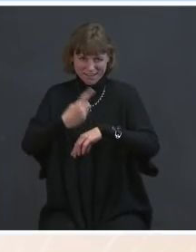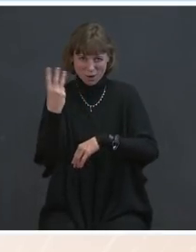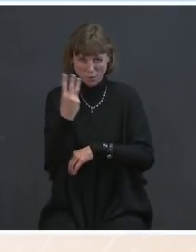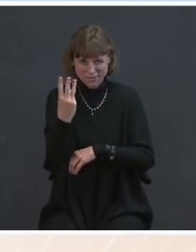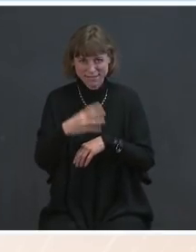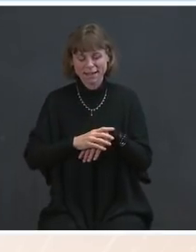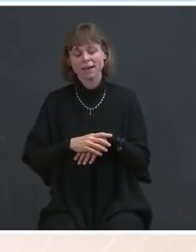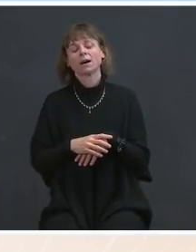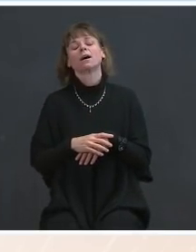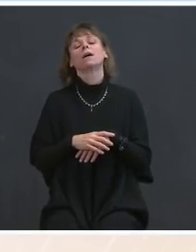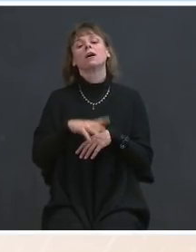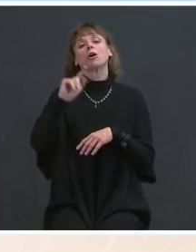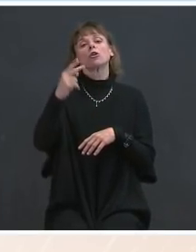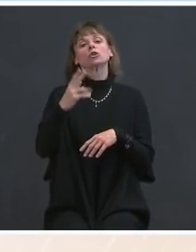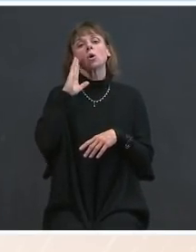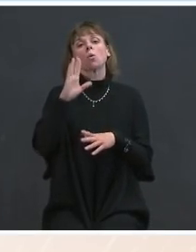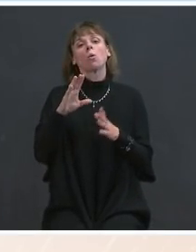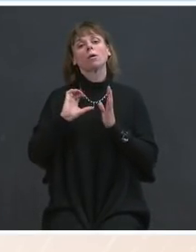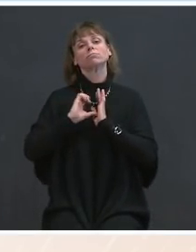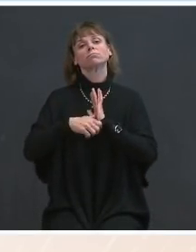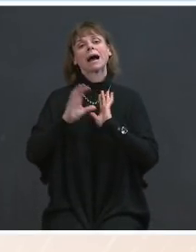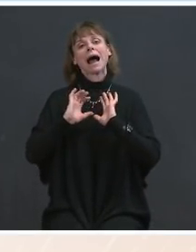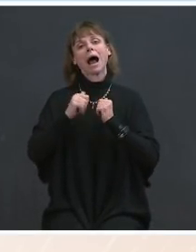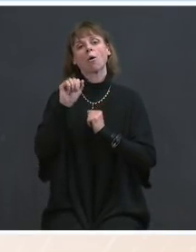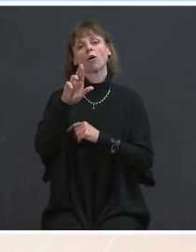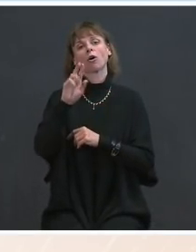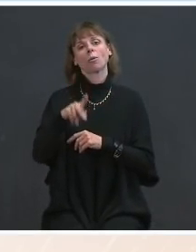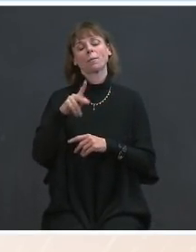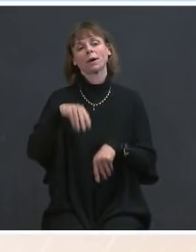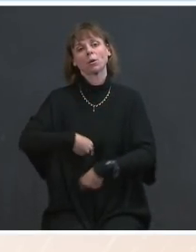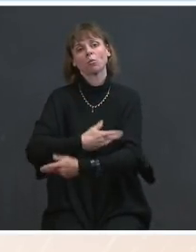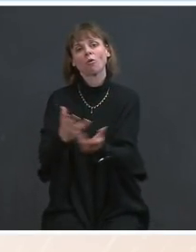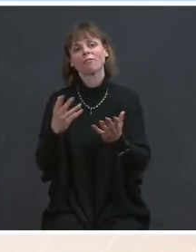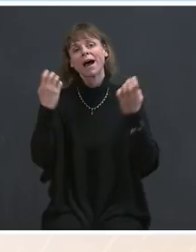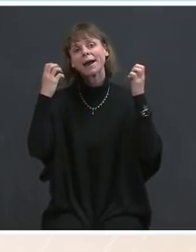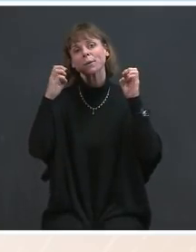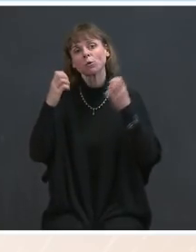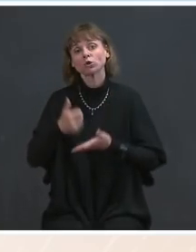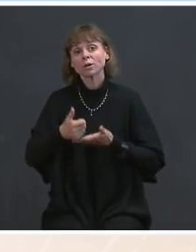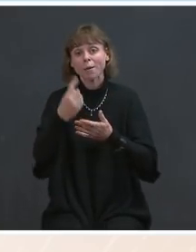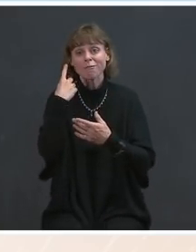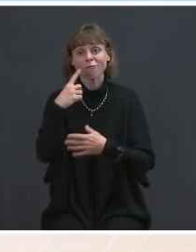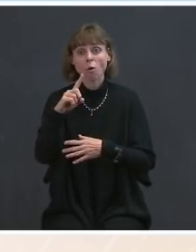provides emergency aid to cover back rent, to help homeowners catch up on their payments,